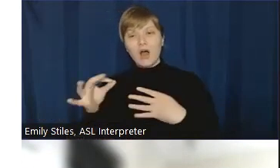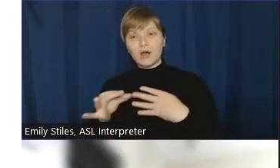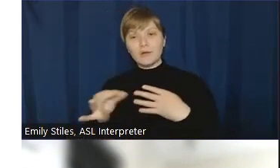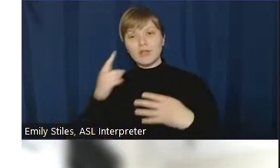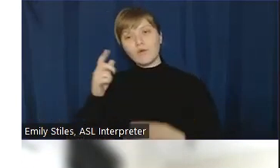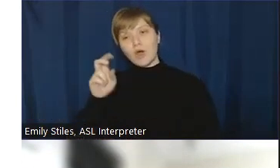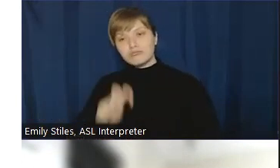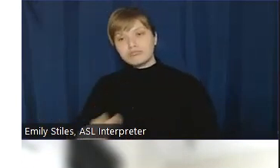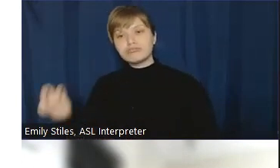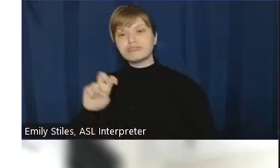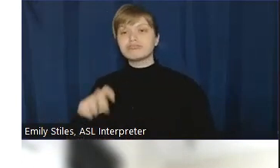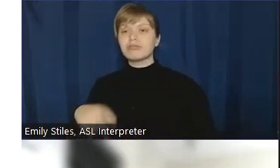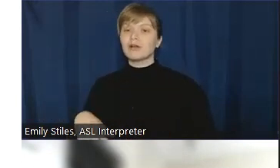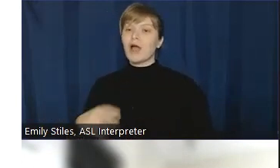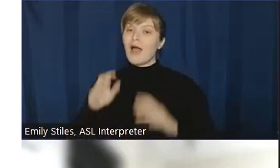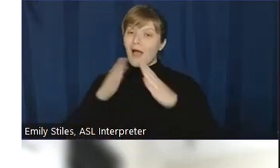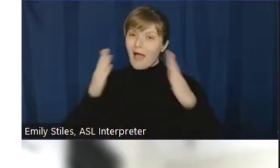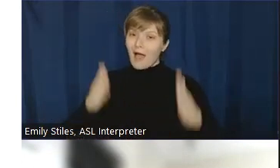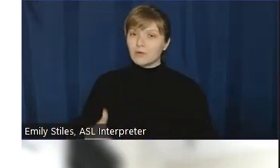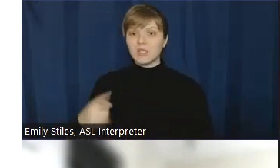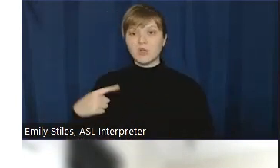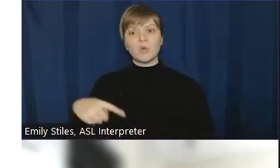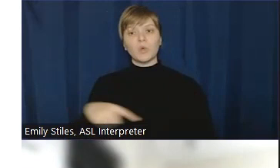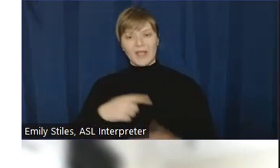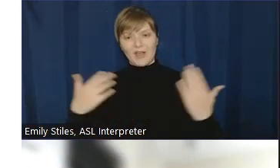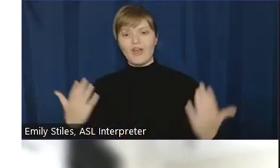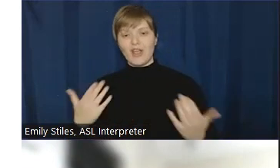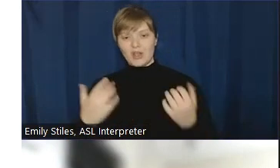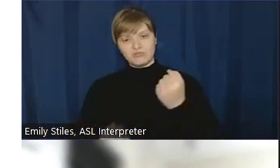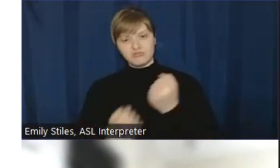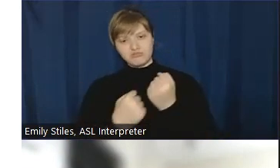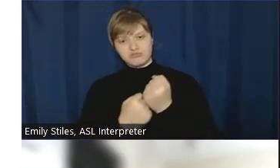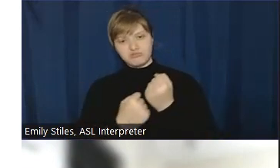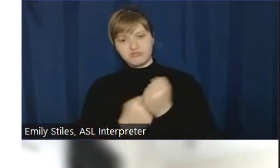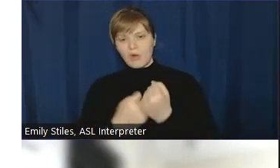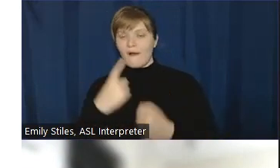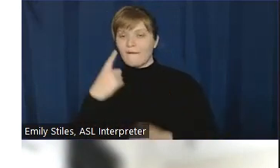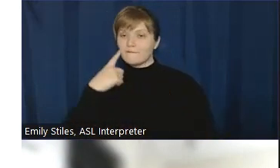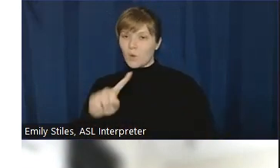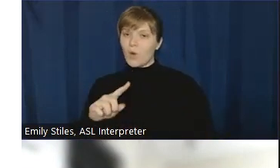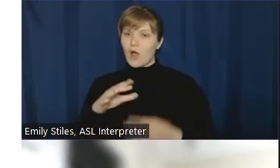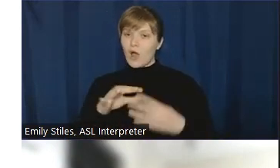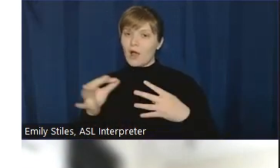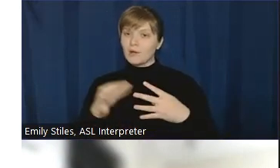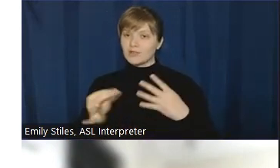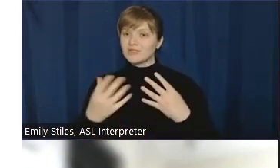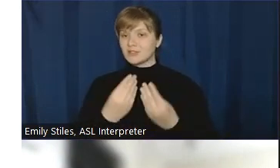advocating to expand these options. In fact, both the aging and disability networks are great